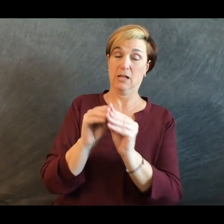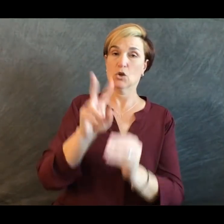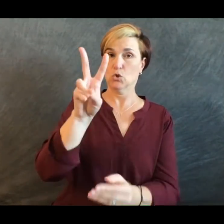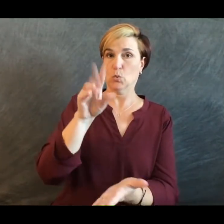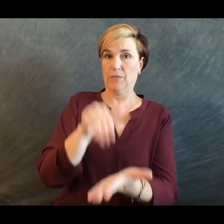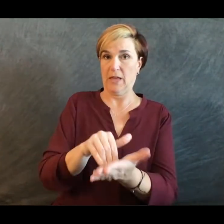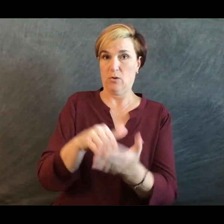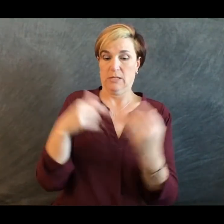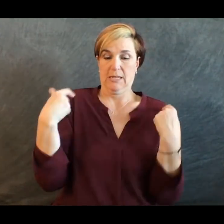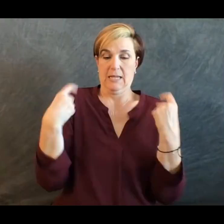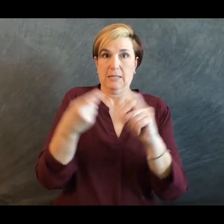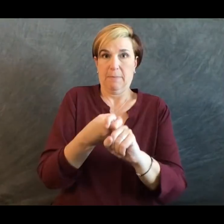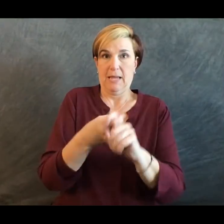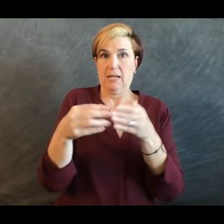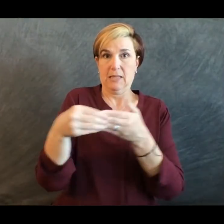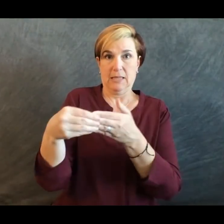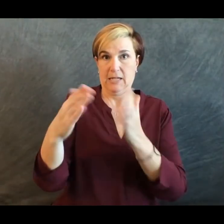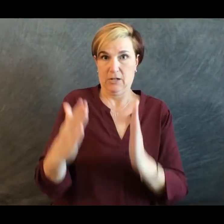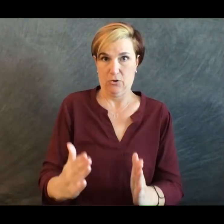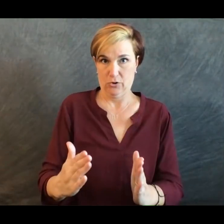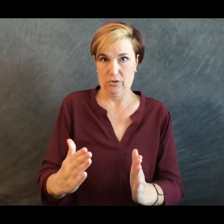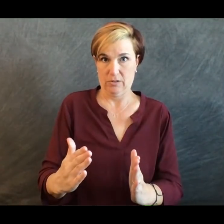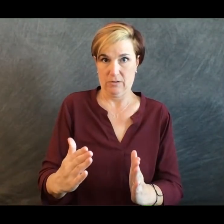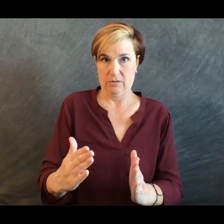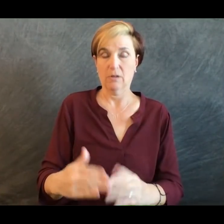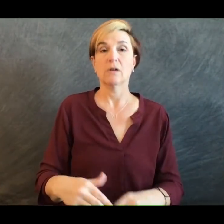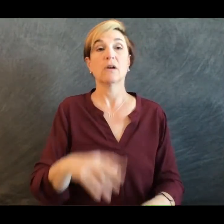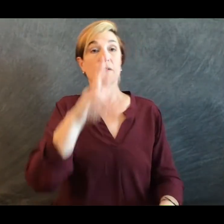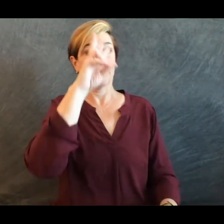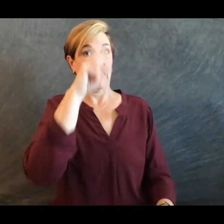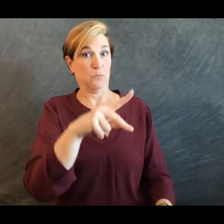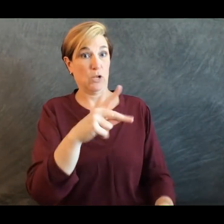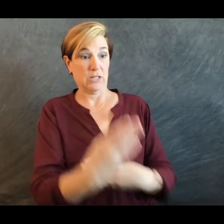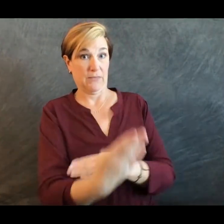in today and the vice president led a phone call that I was on with hundreds